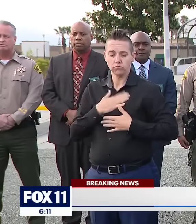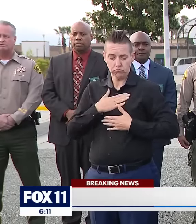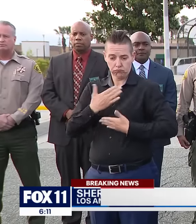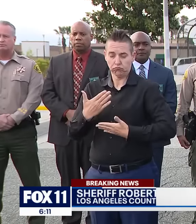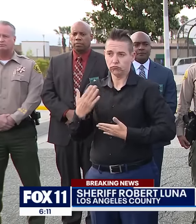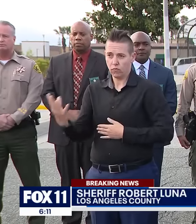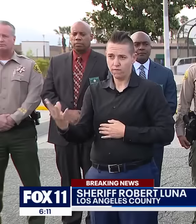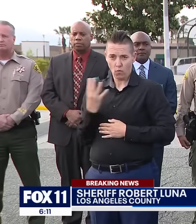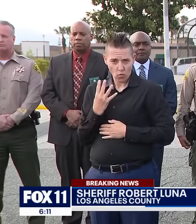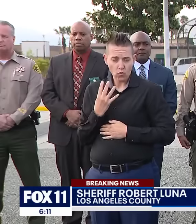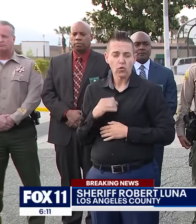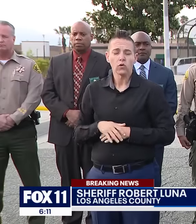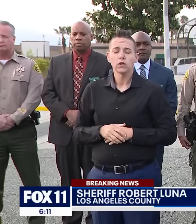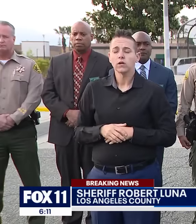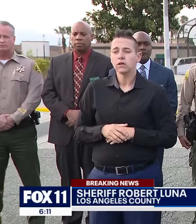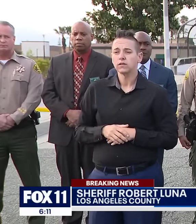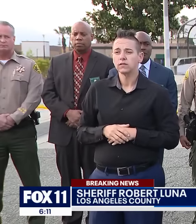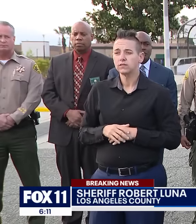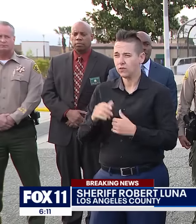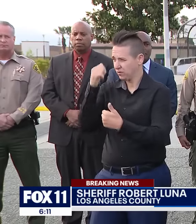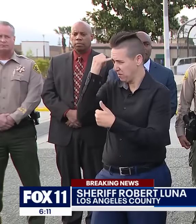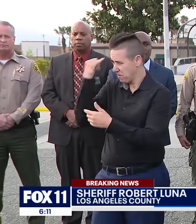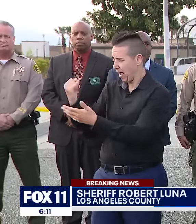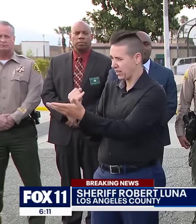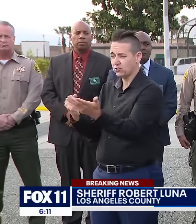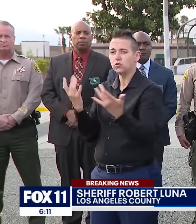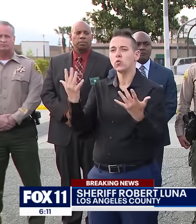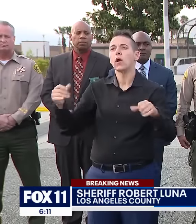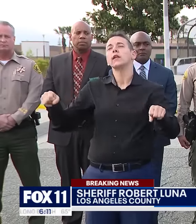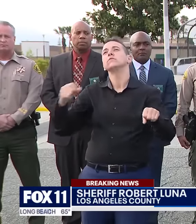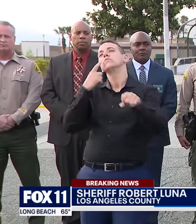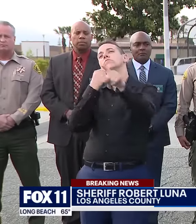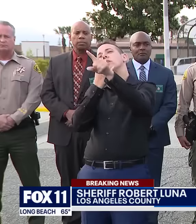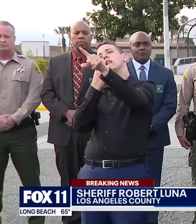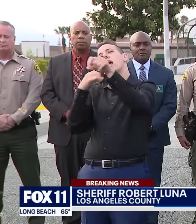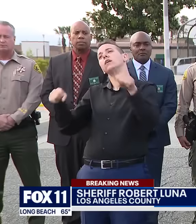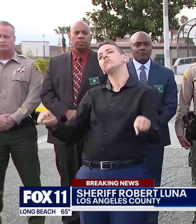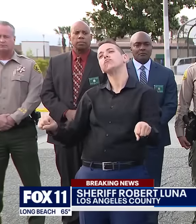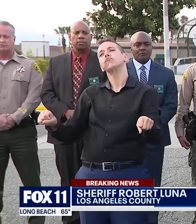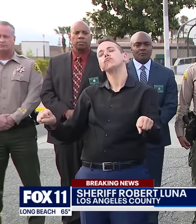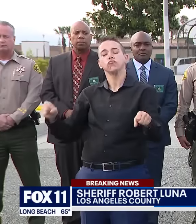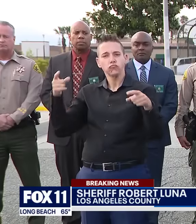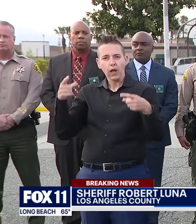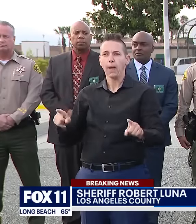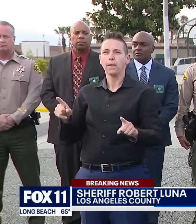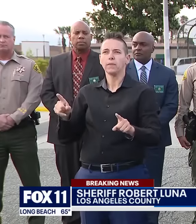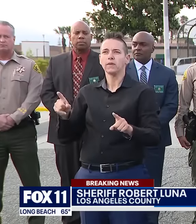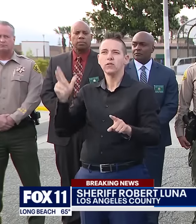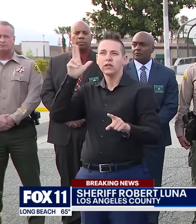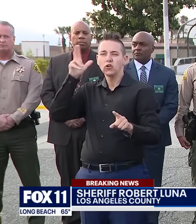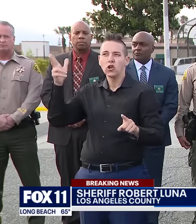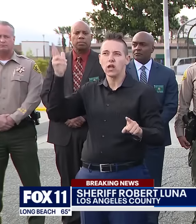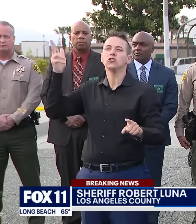putting out emergency broadcast absolute heroic, amazing. And there was some information that